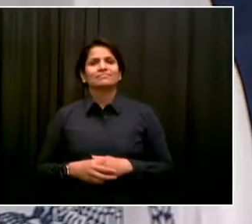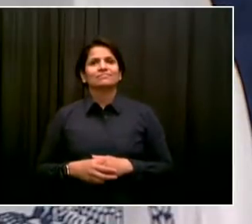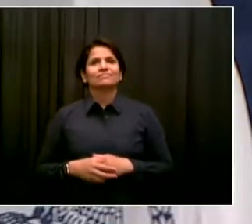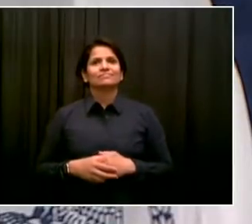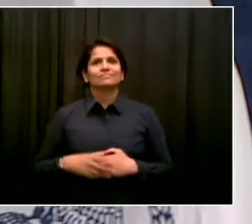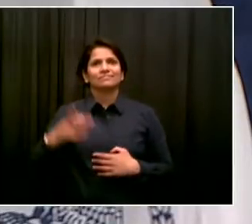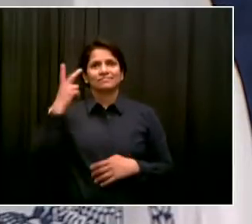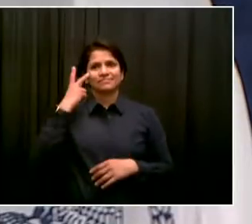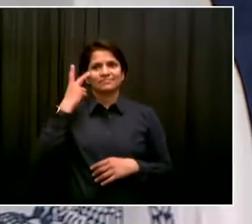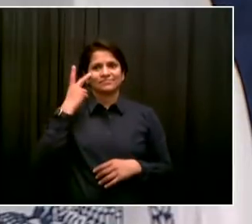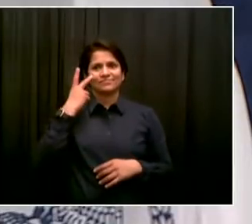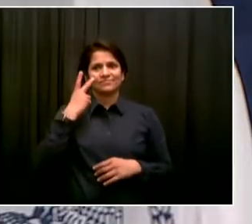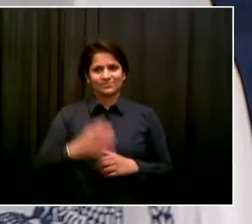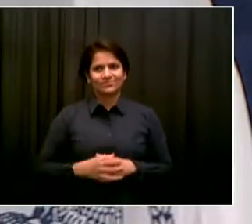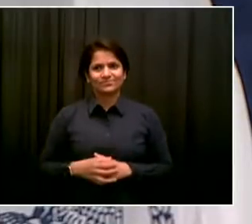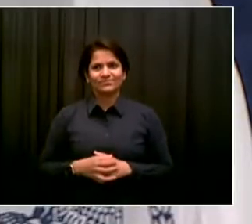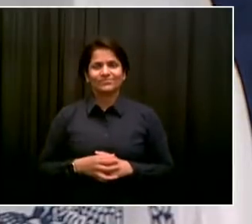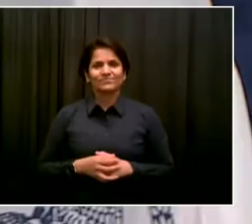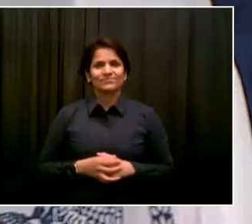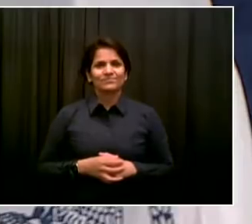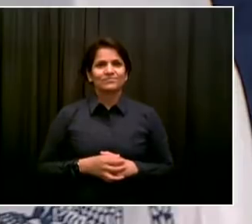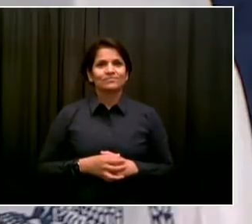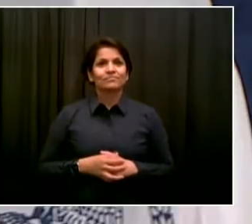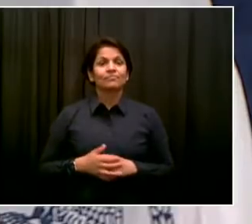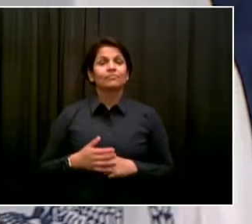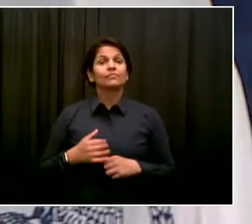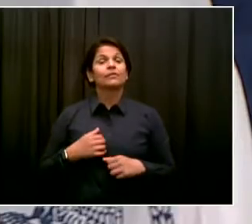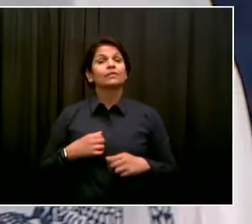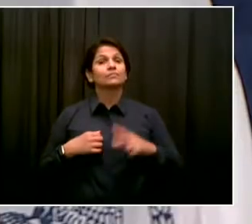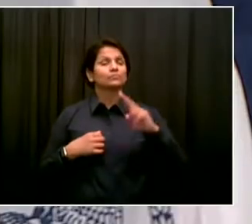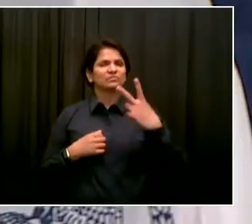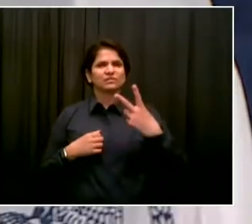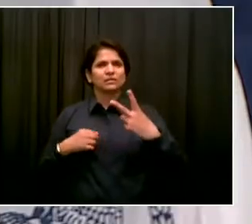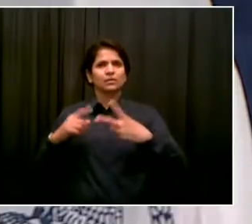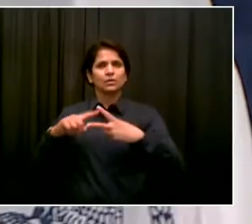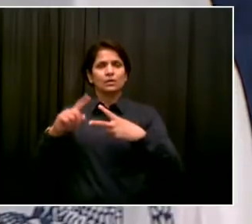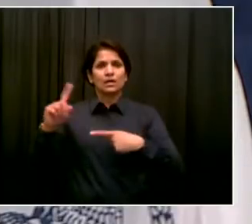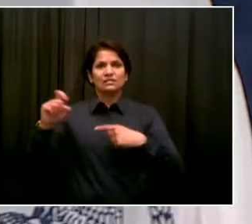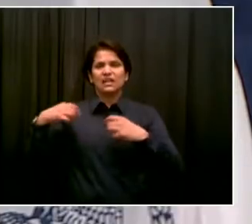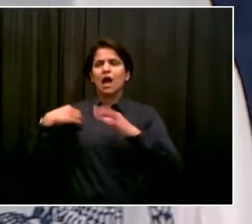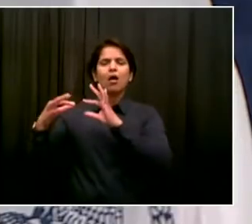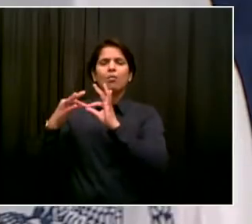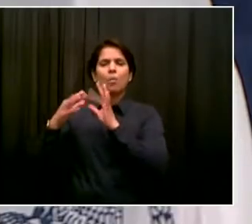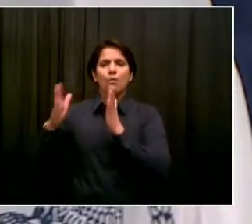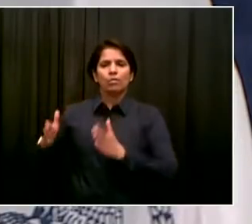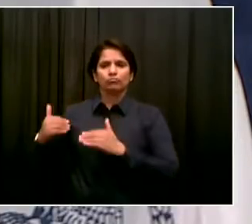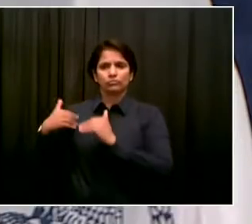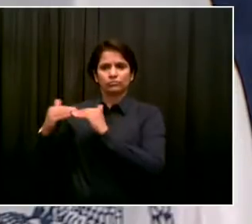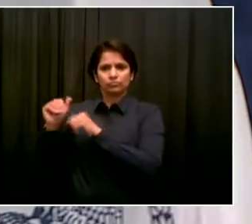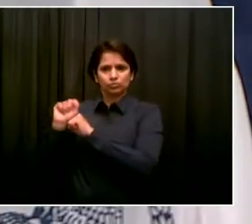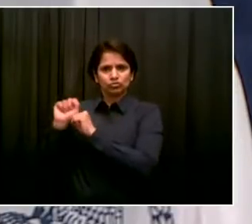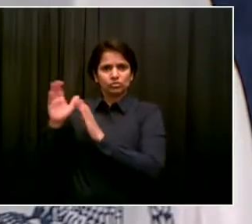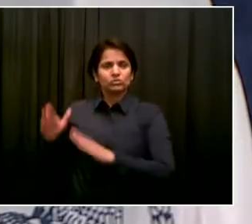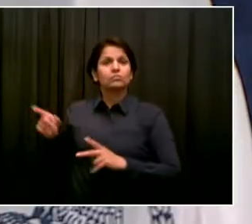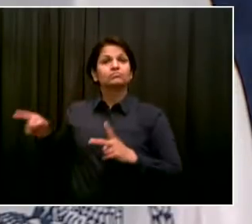ENJOY THIS